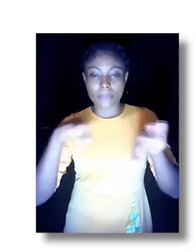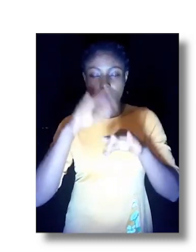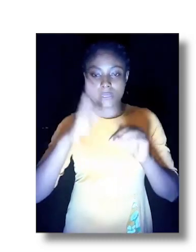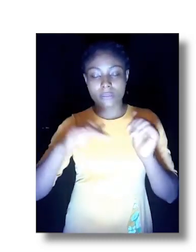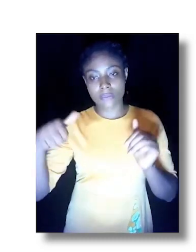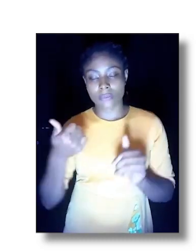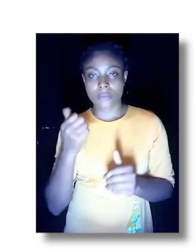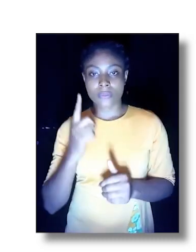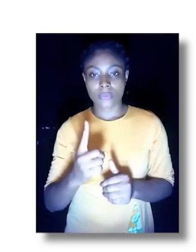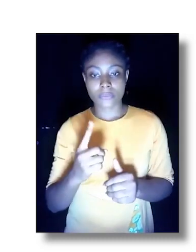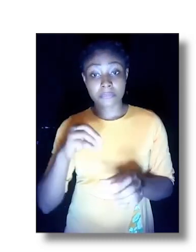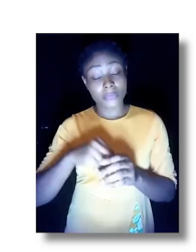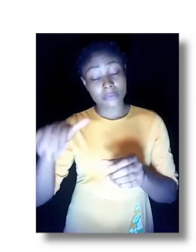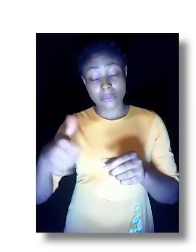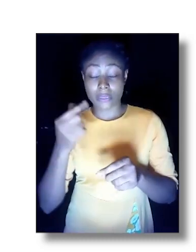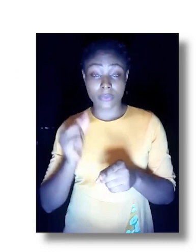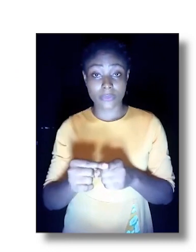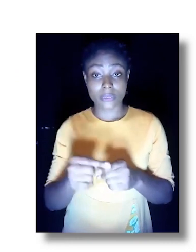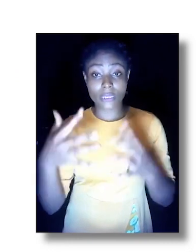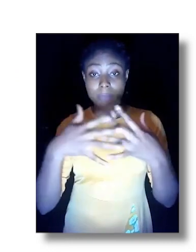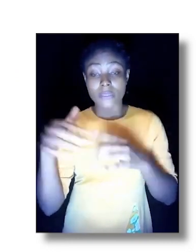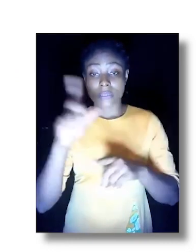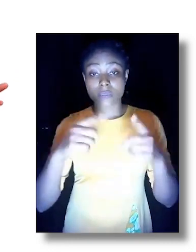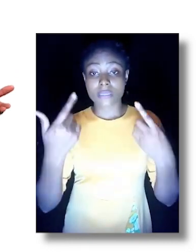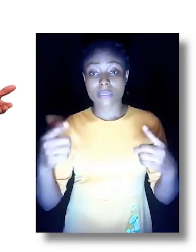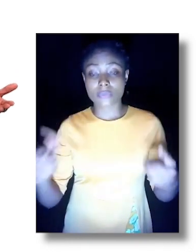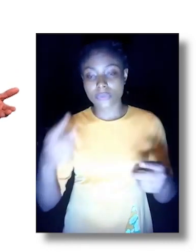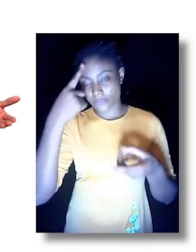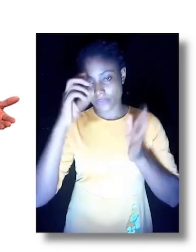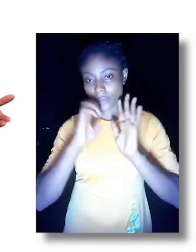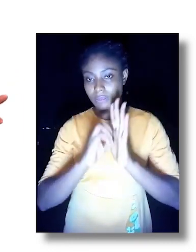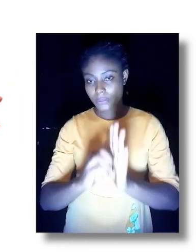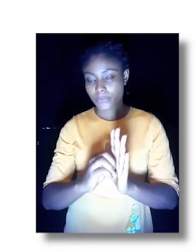In other words, American Sign Language for instance, is not better than Nigerian Sign